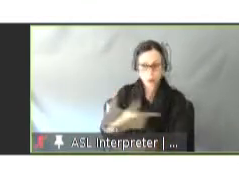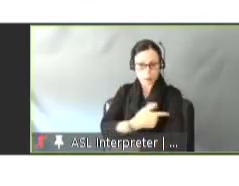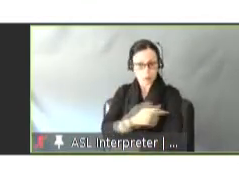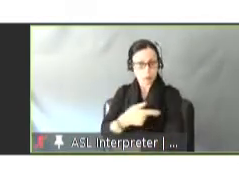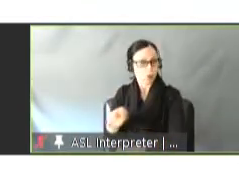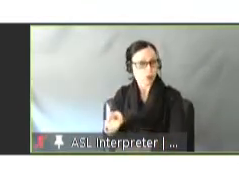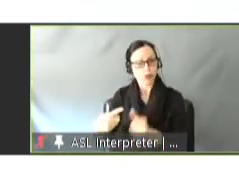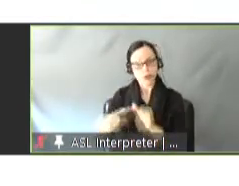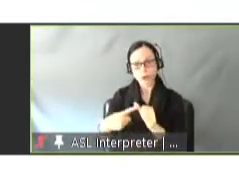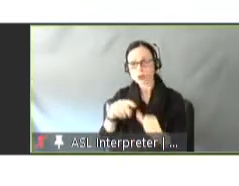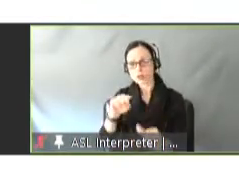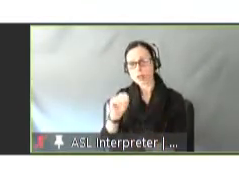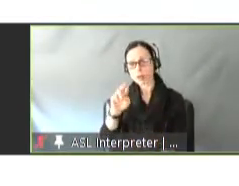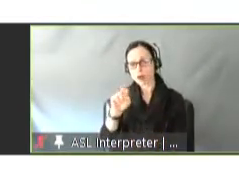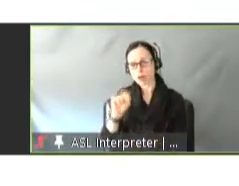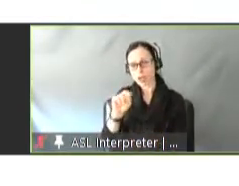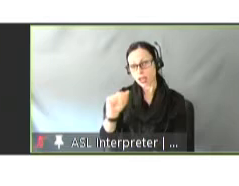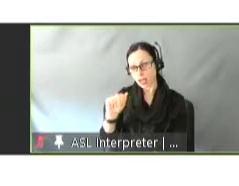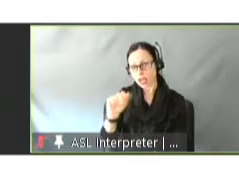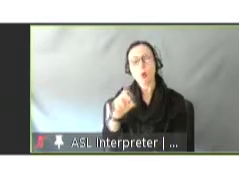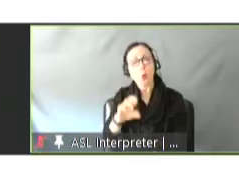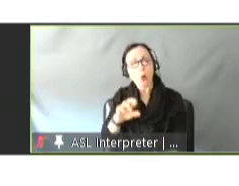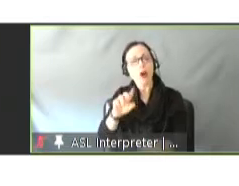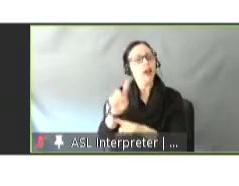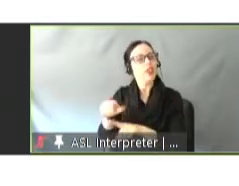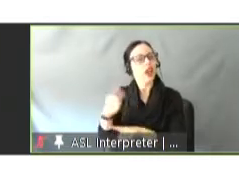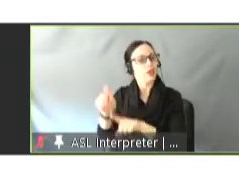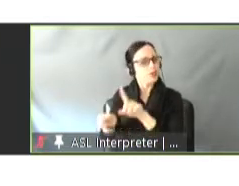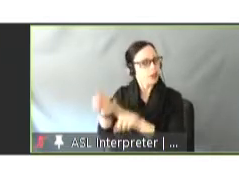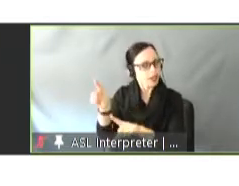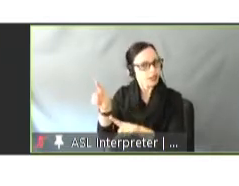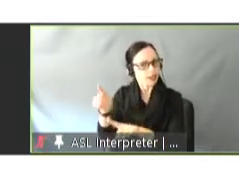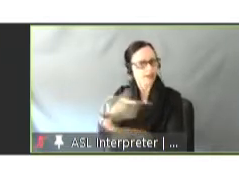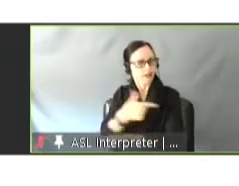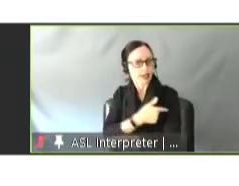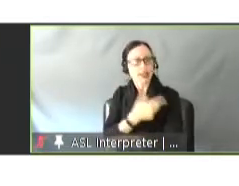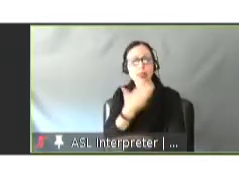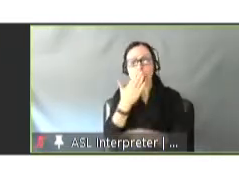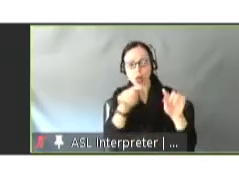vaccine or the variant vaccine. The colors of those on the following slides will be,